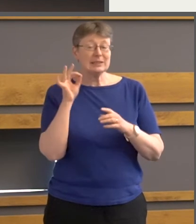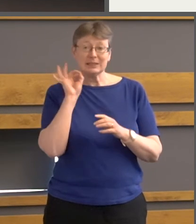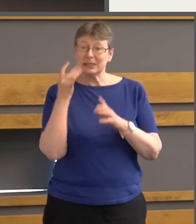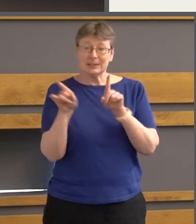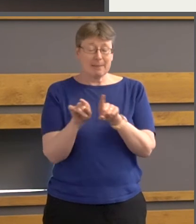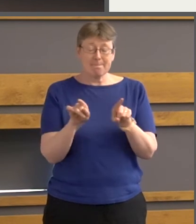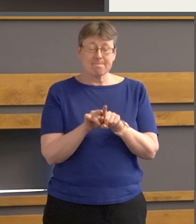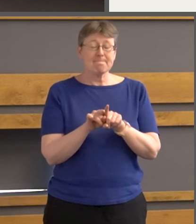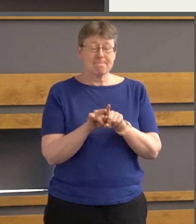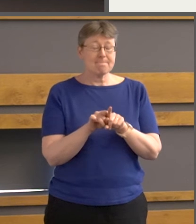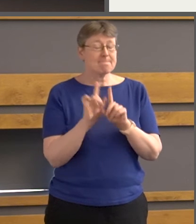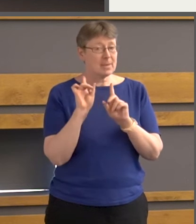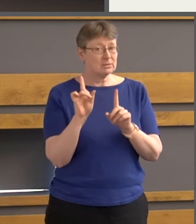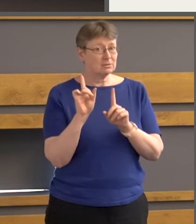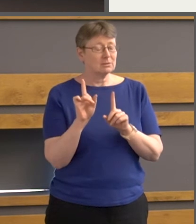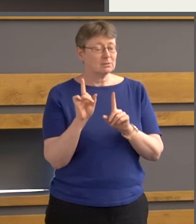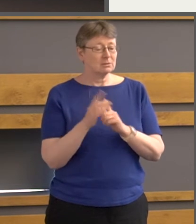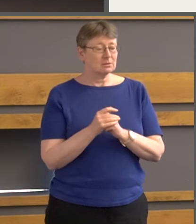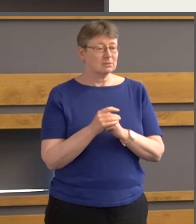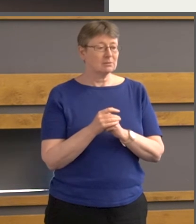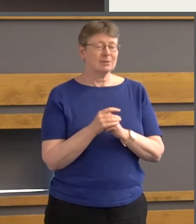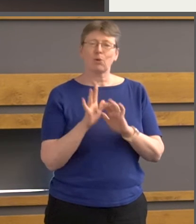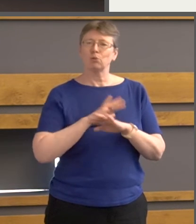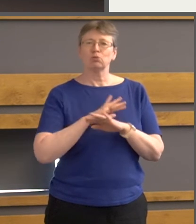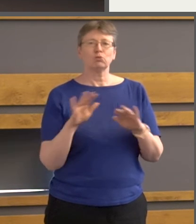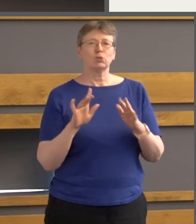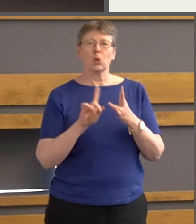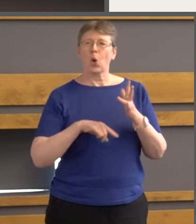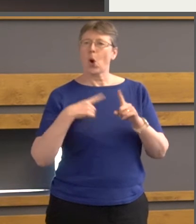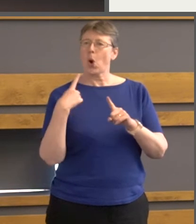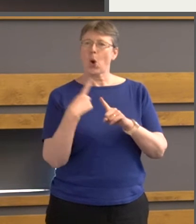But they were not Oxford, Oxbridge, and Sandhurst educated.